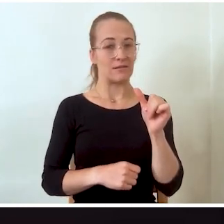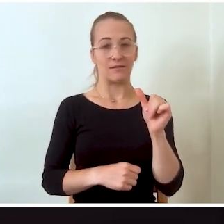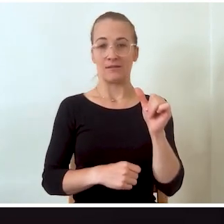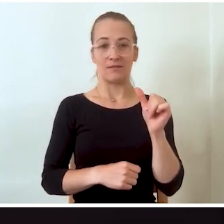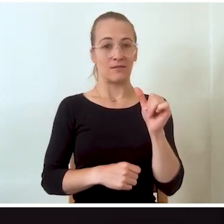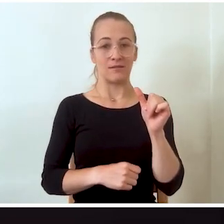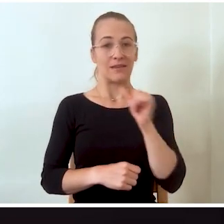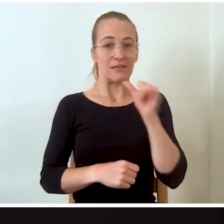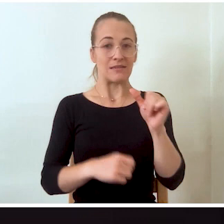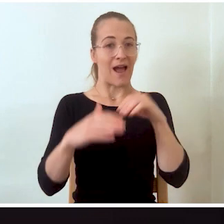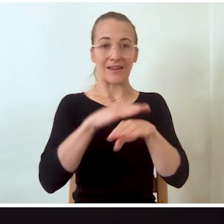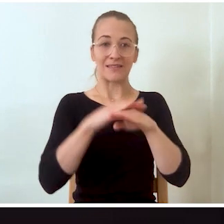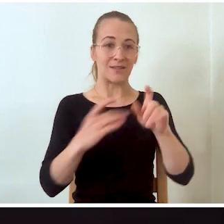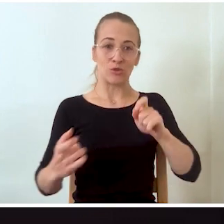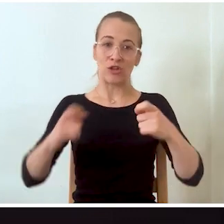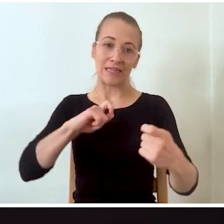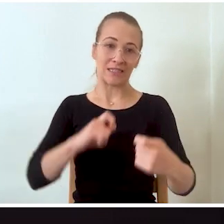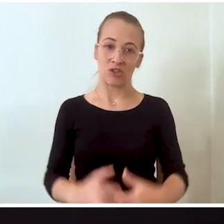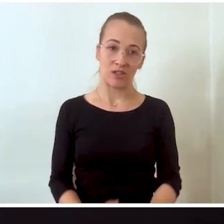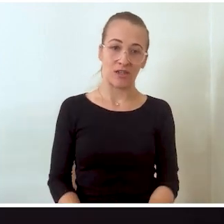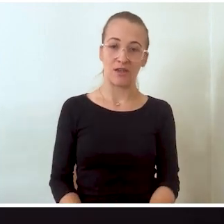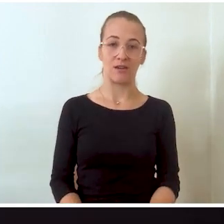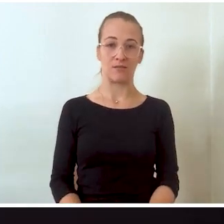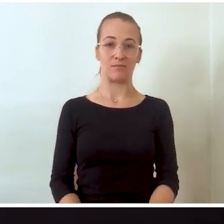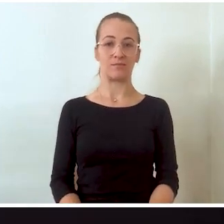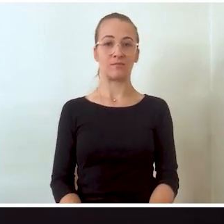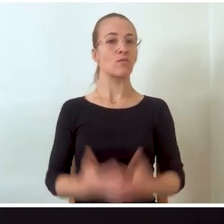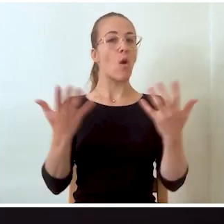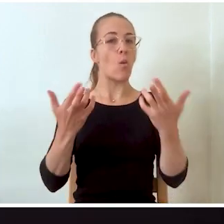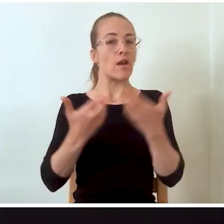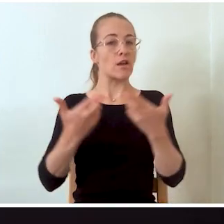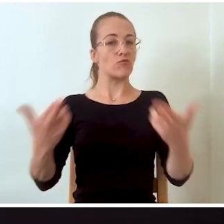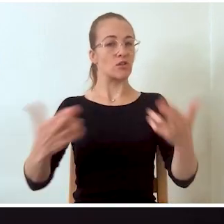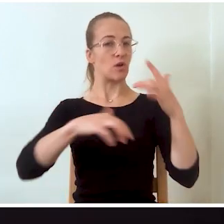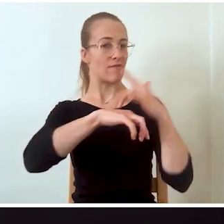an accessible transition. What are the resources that are available?